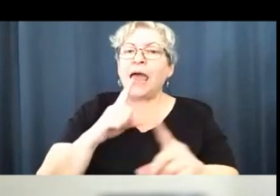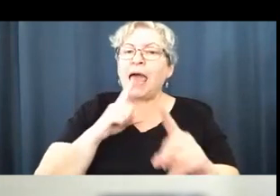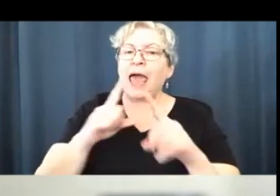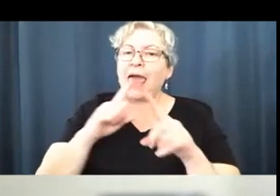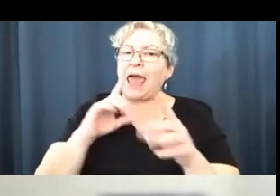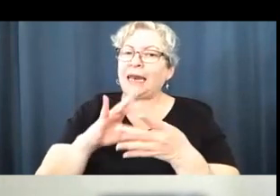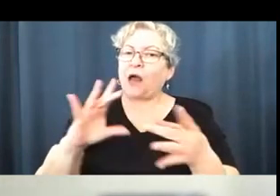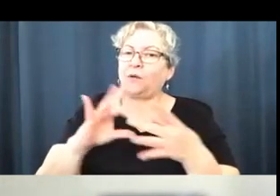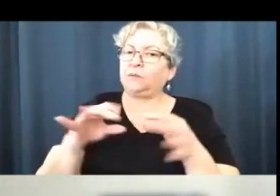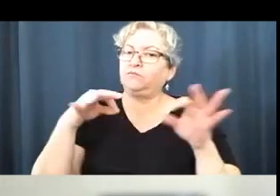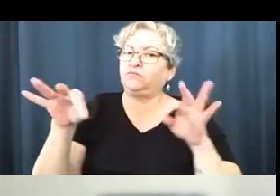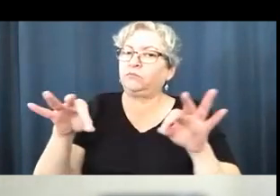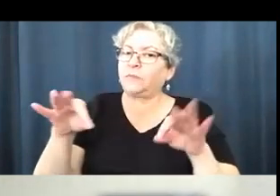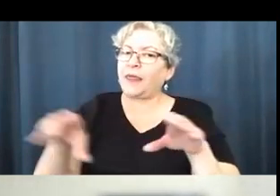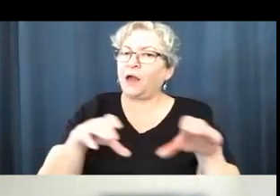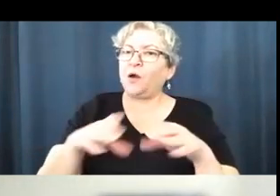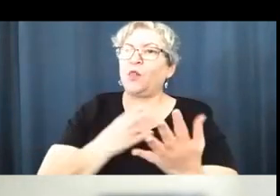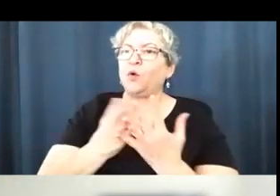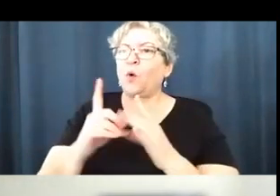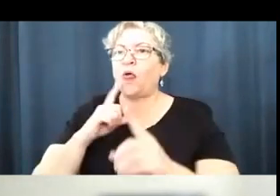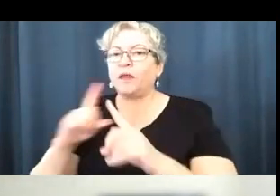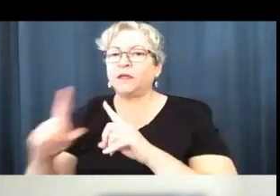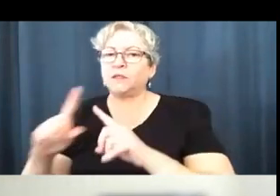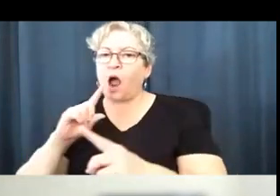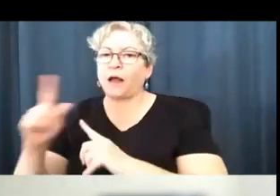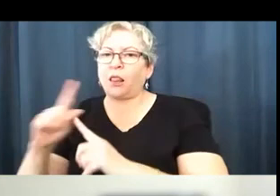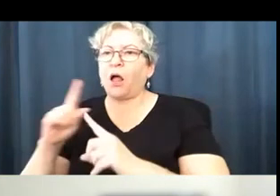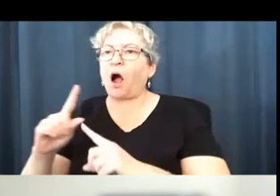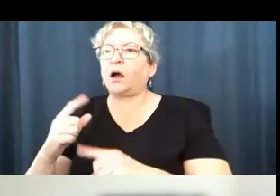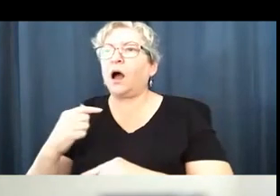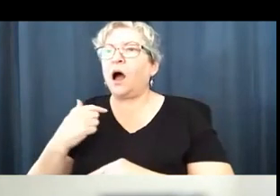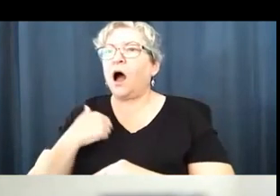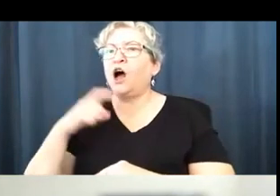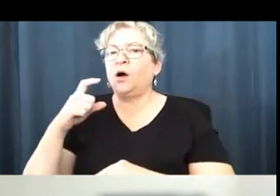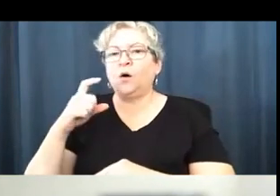So through the dialogue and the other sounds, I might know that the couple is embracing,